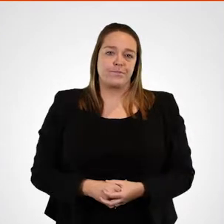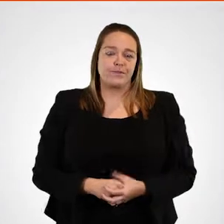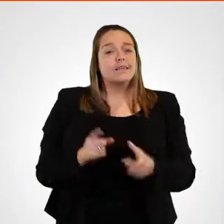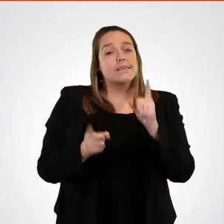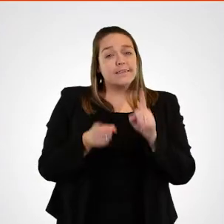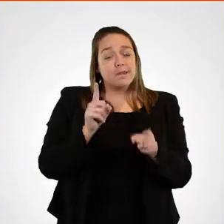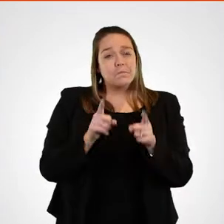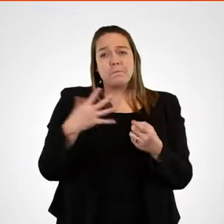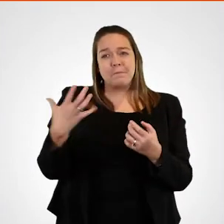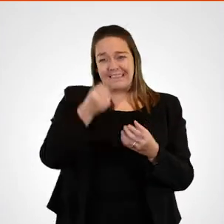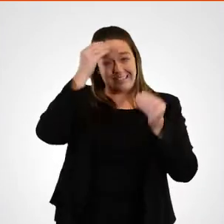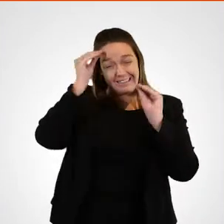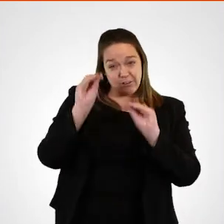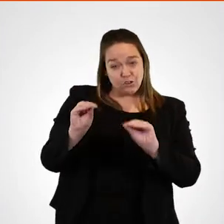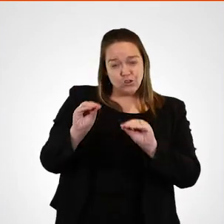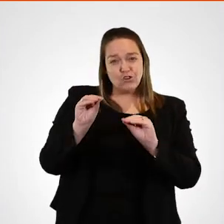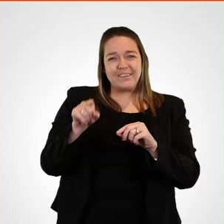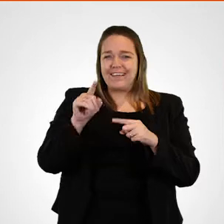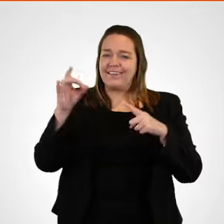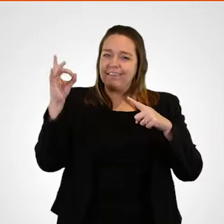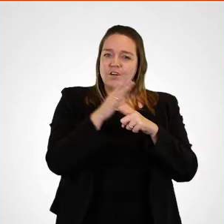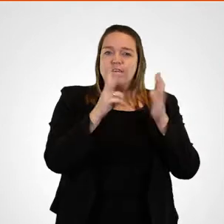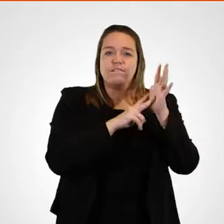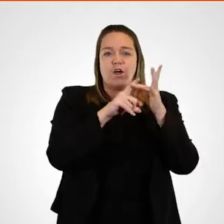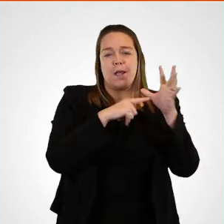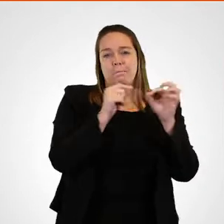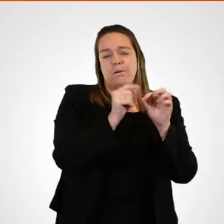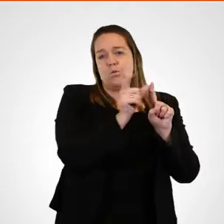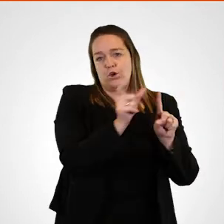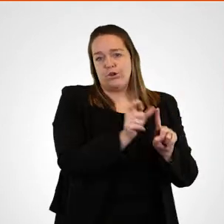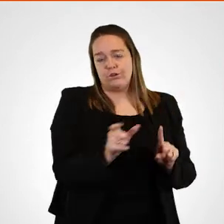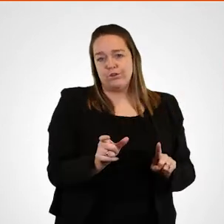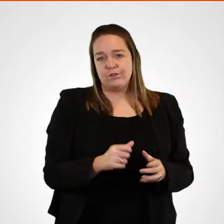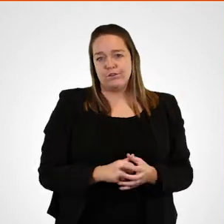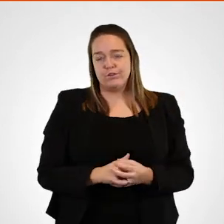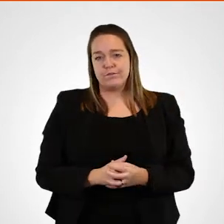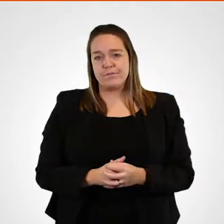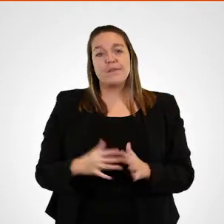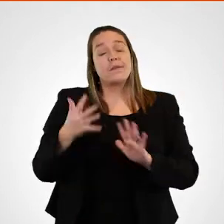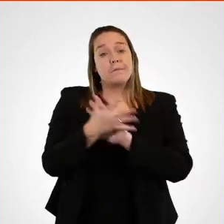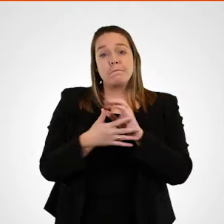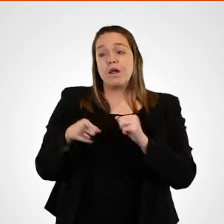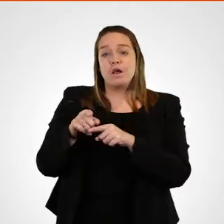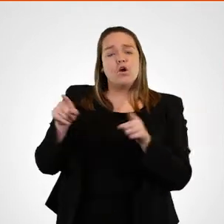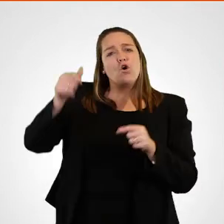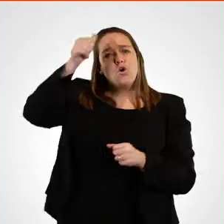Sometimes we have to teach some of those essential vocabulary words so that people know what we're reading about